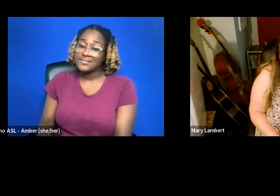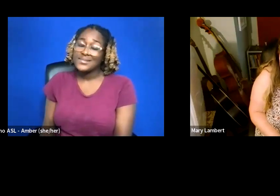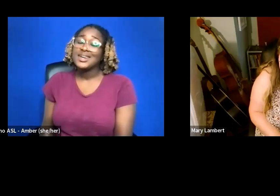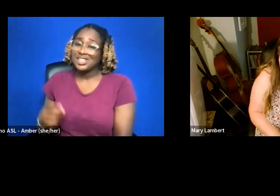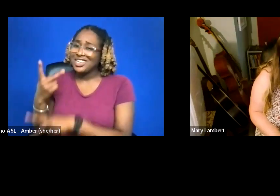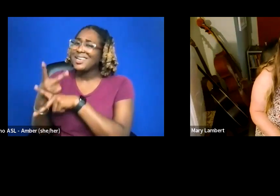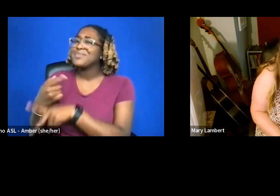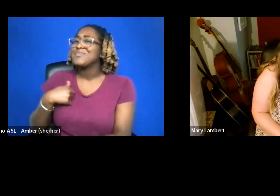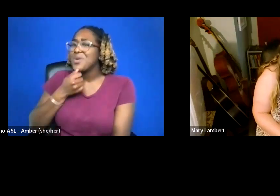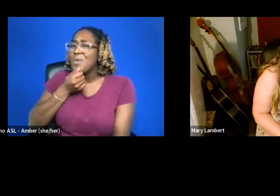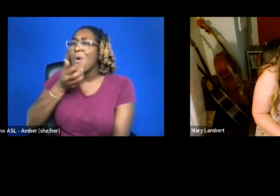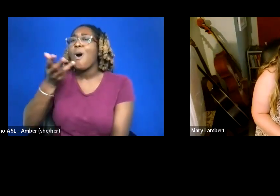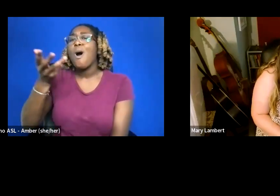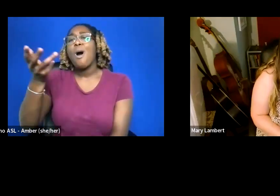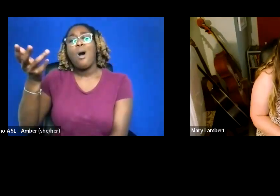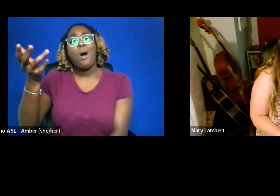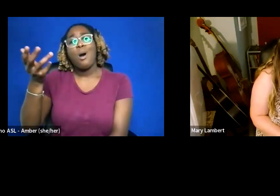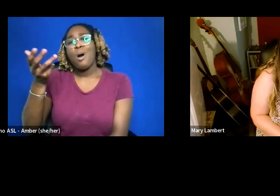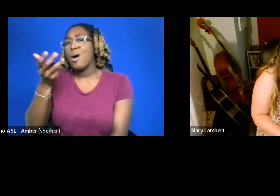she keeps me.